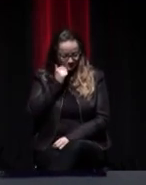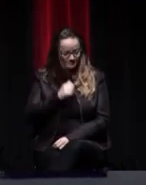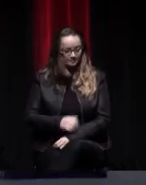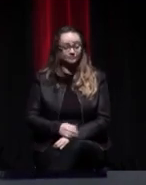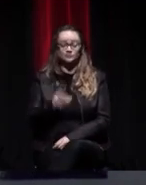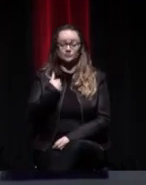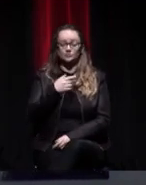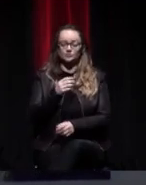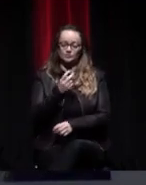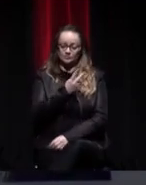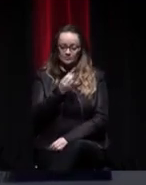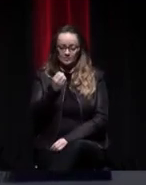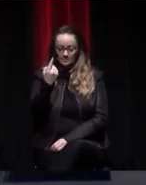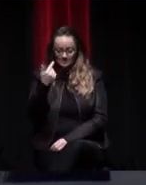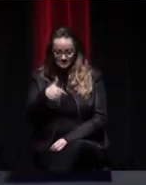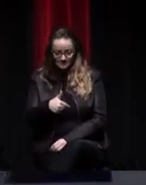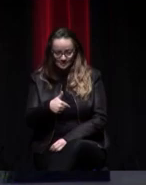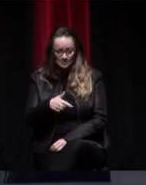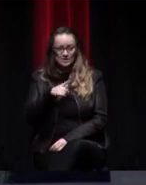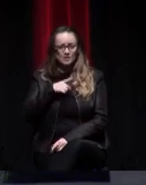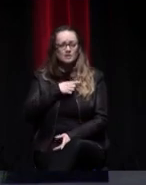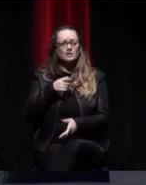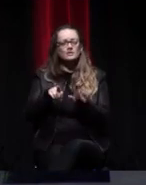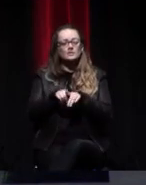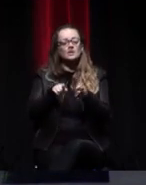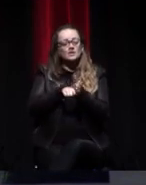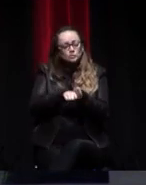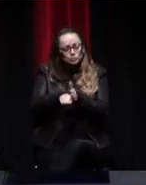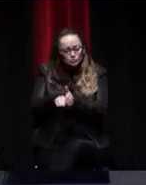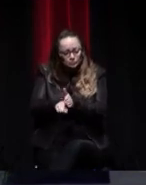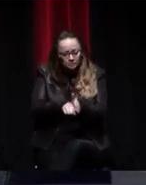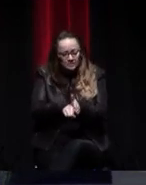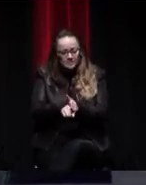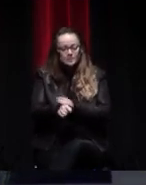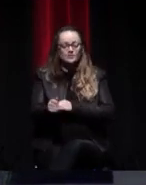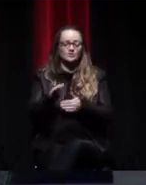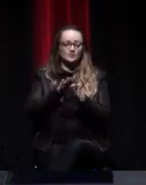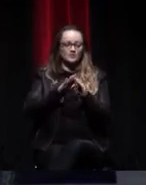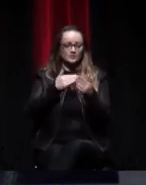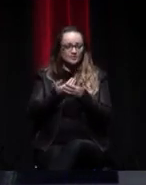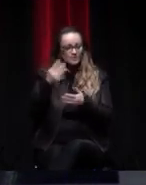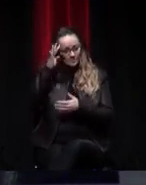She's currently studying the thought of the philosopher Judith Buttler, who's already come to Sesc twice.